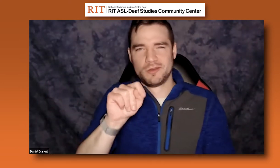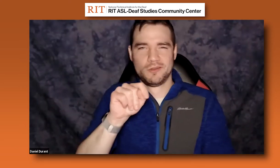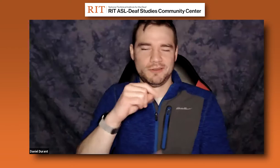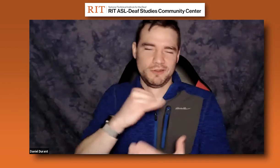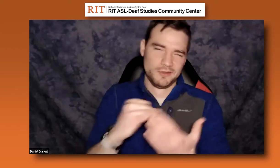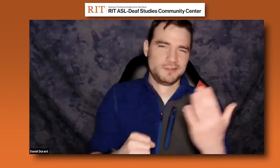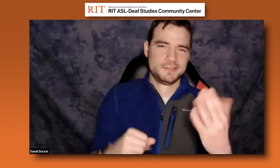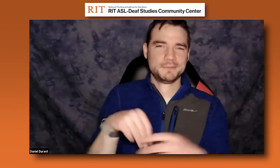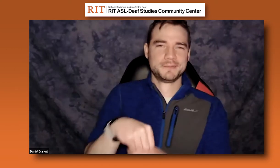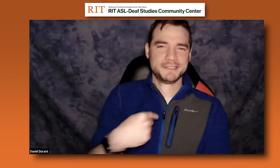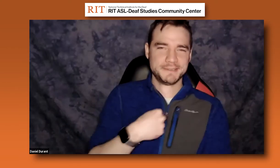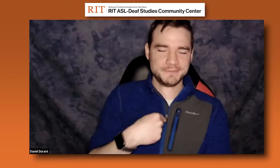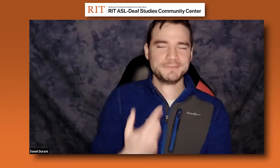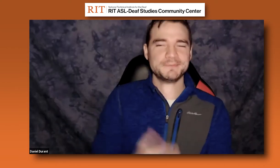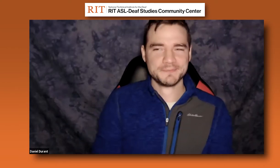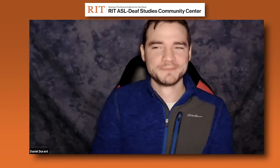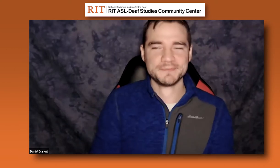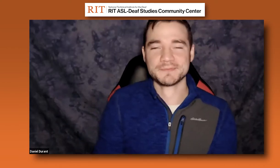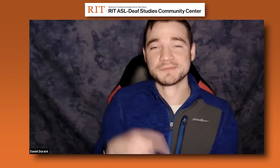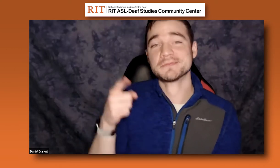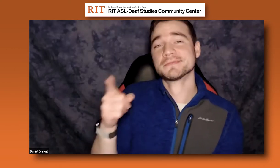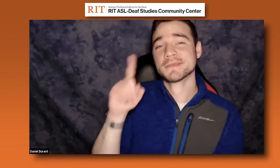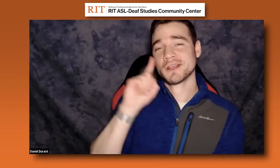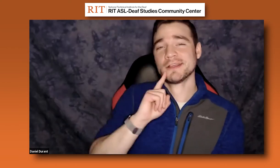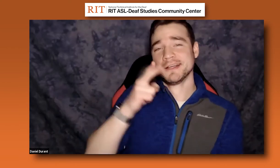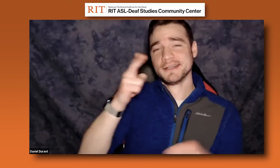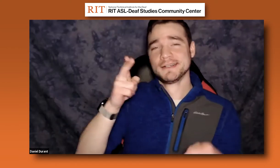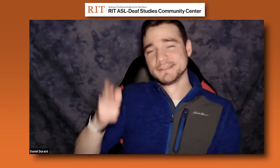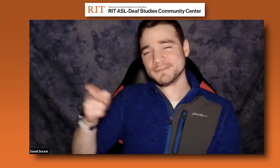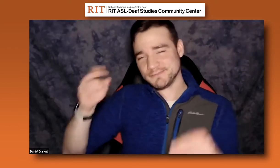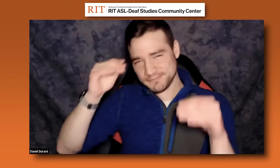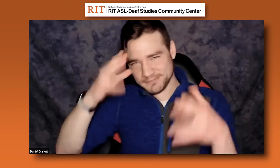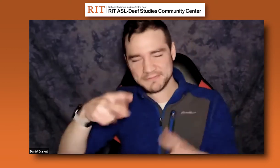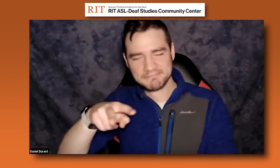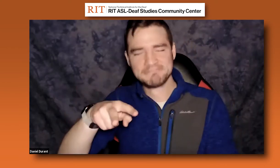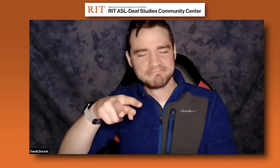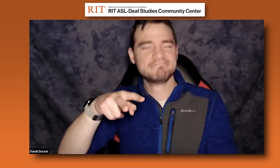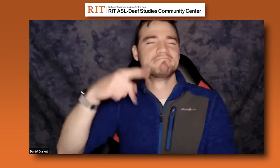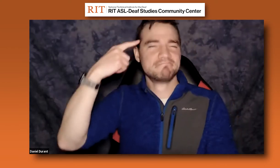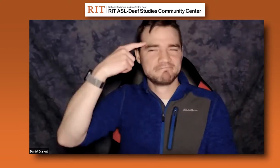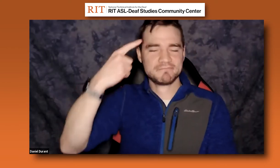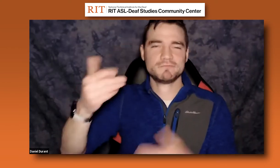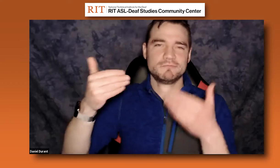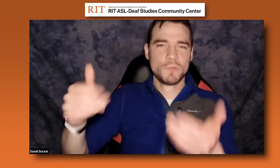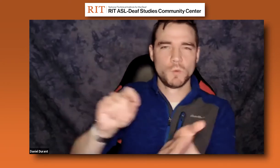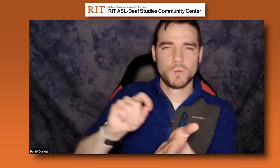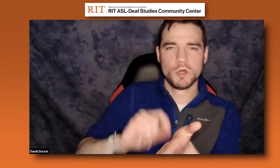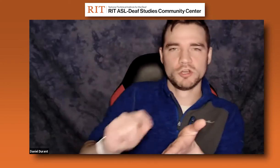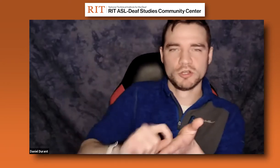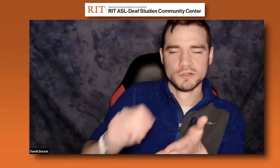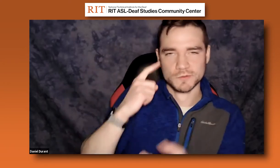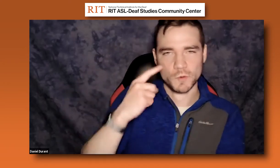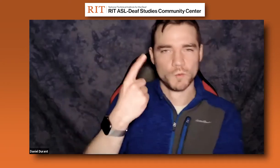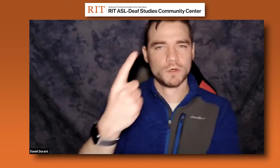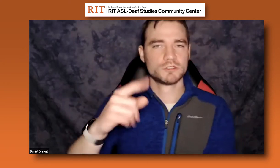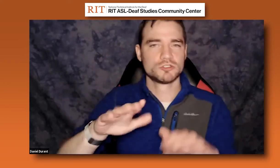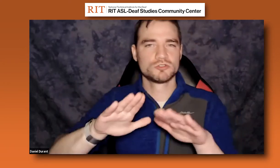so I was strongly drawn to the arts. So this Deaf and hard-of-hearing teacher thought, "Well,